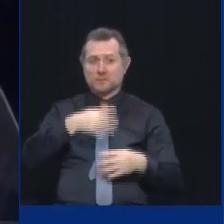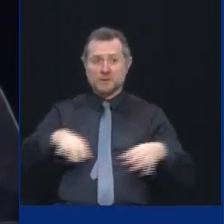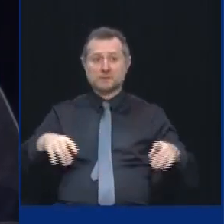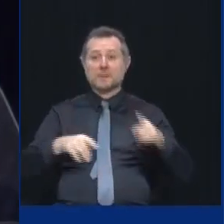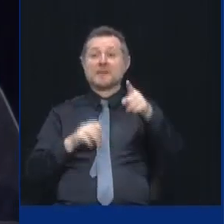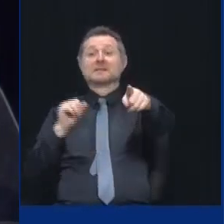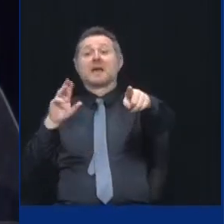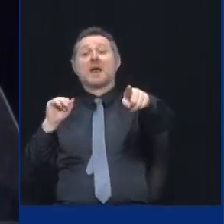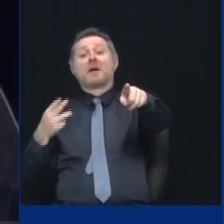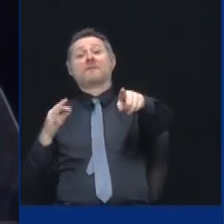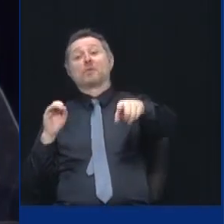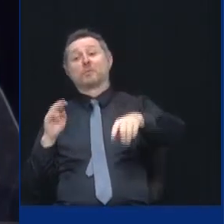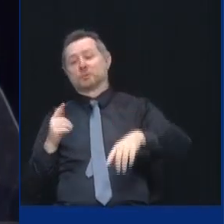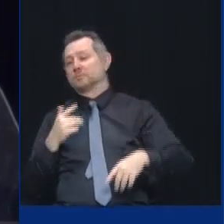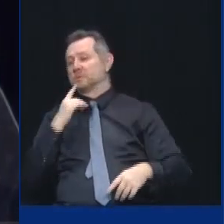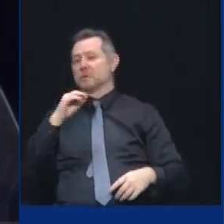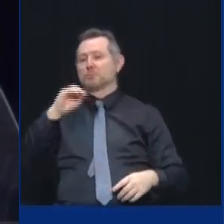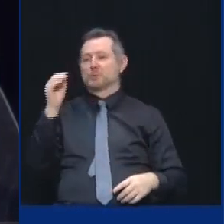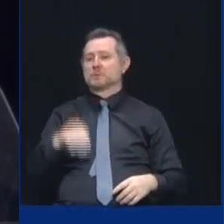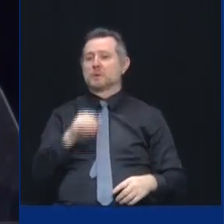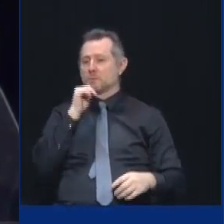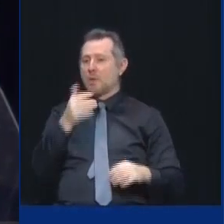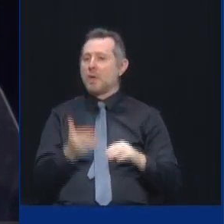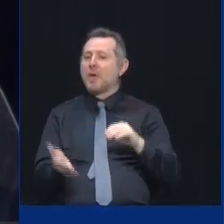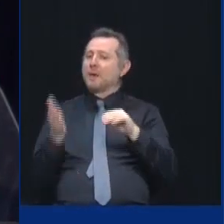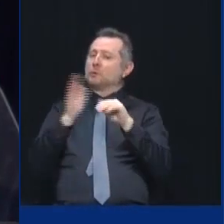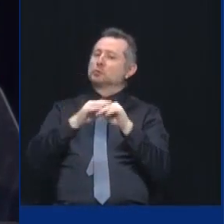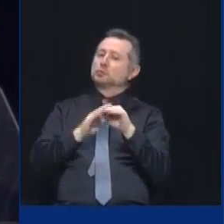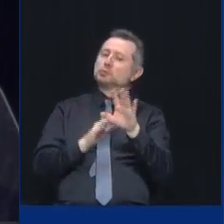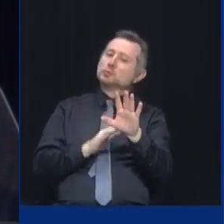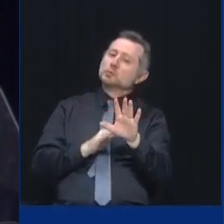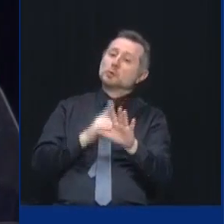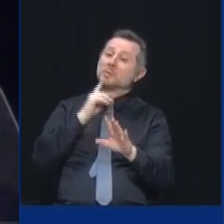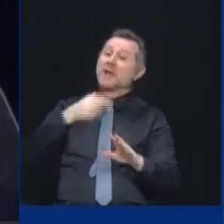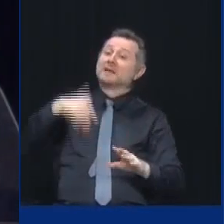PERCENTAGE OF YOUR EMPLOYEES HAVE BEEN ELIGIBLE SINCE JANUARY? WELL, I THINK THAT THE